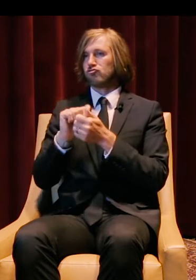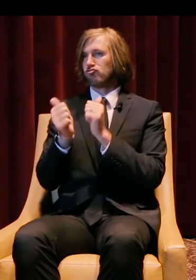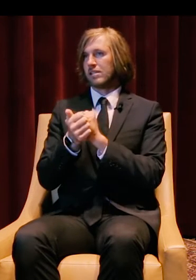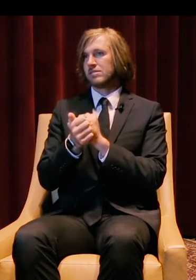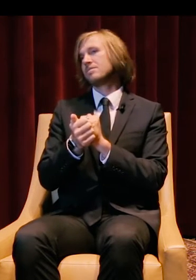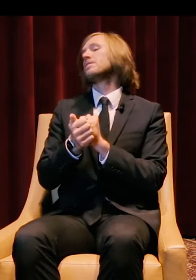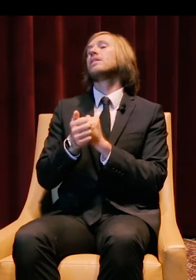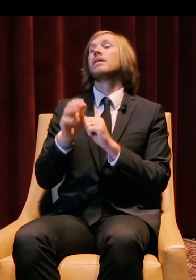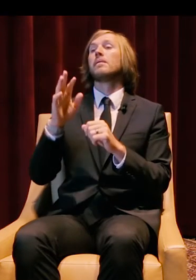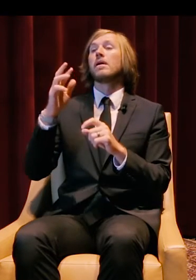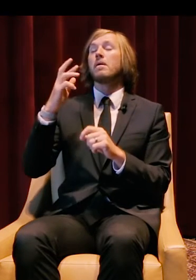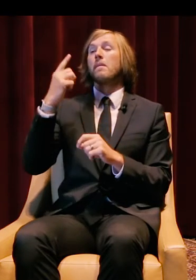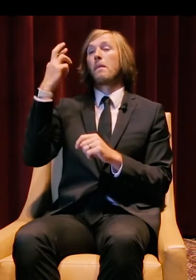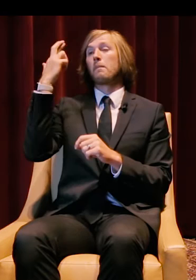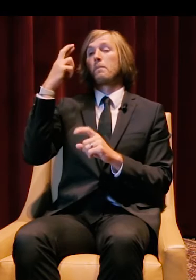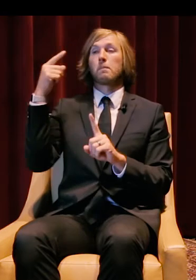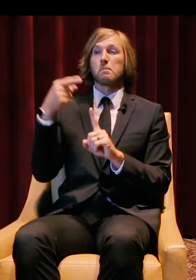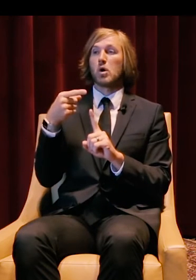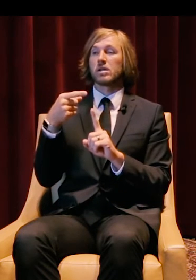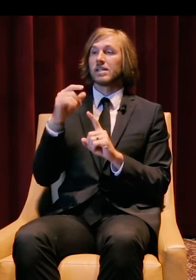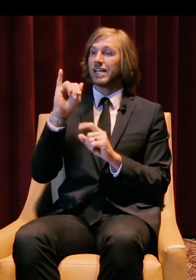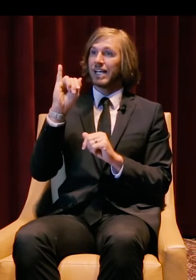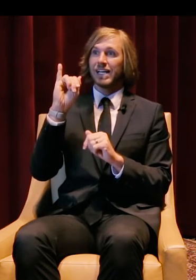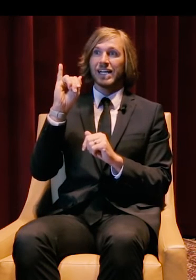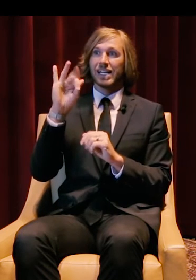but the point of that was that if you don't have income,